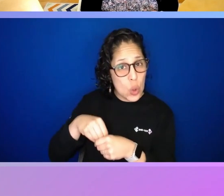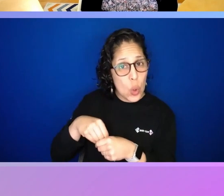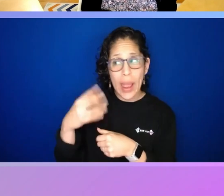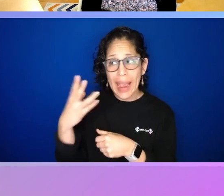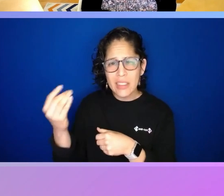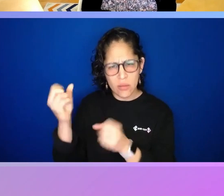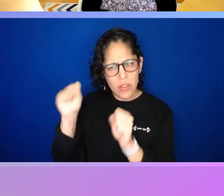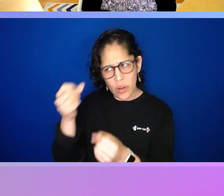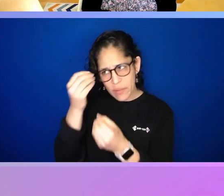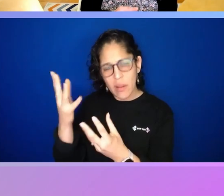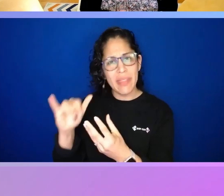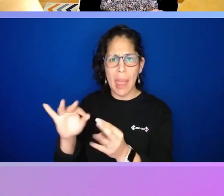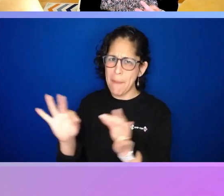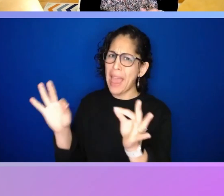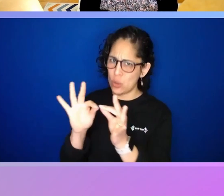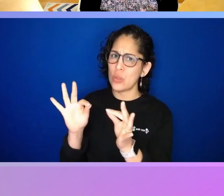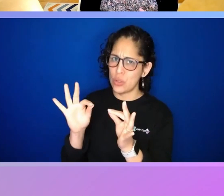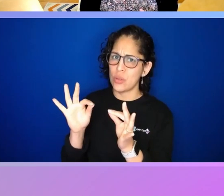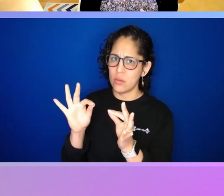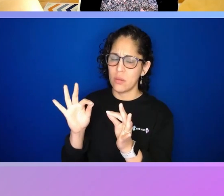interactive component was left out in the majority of the